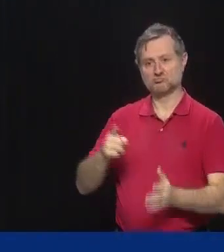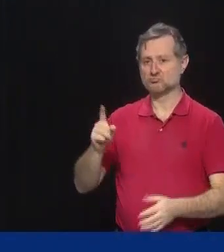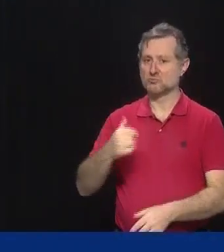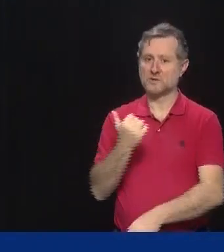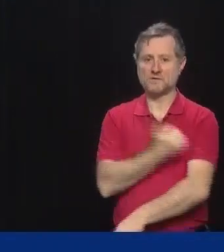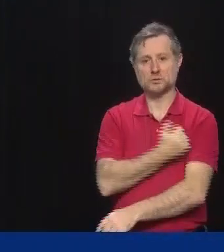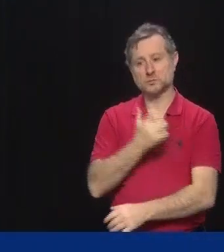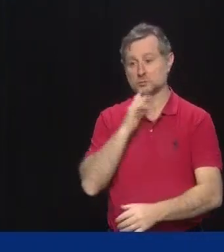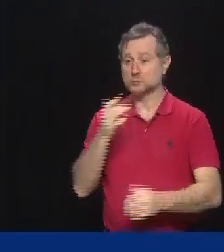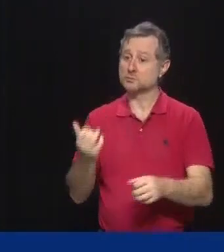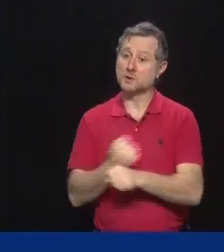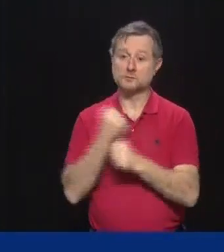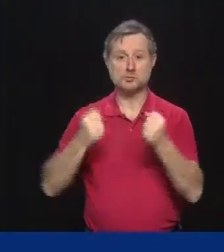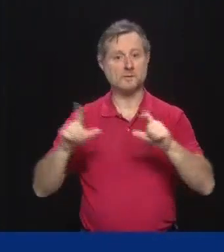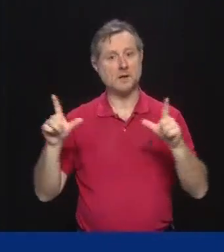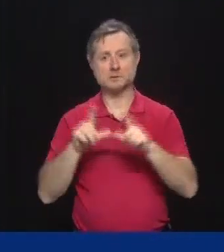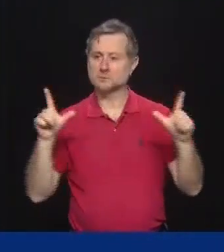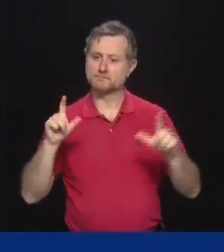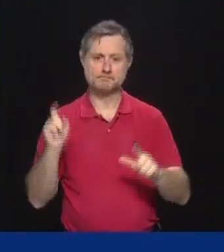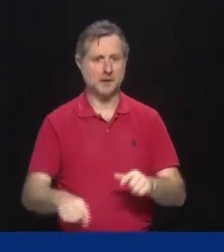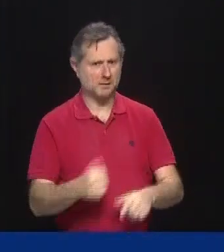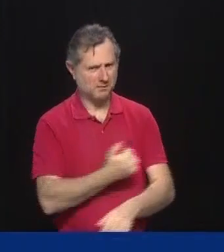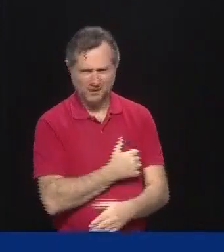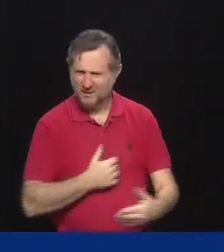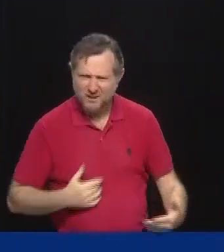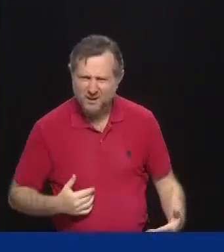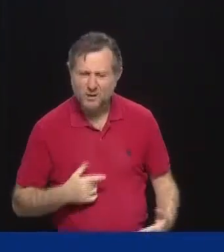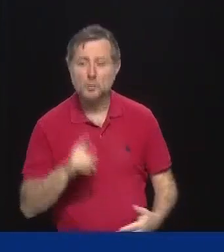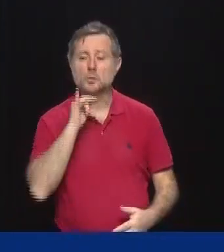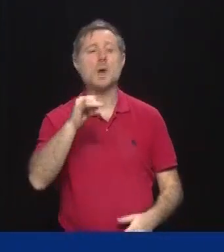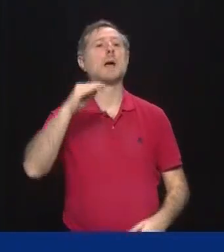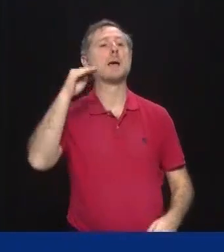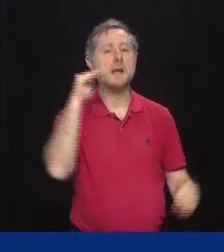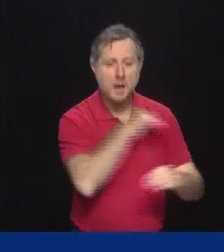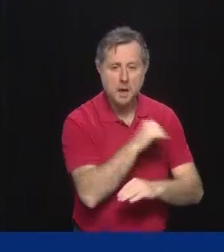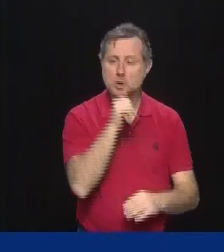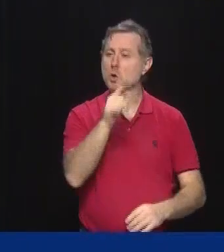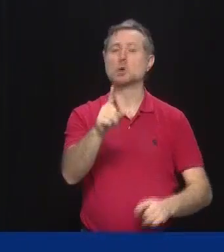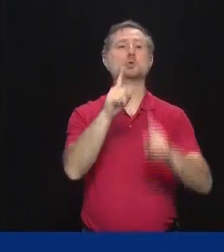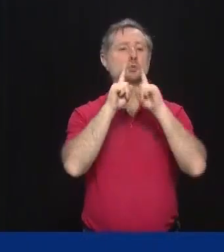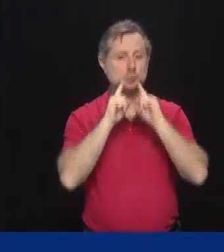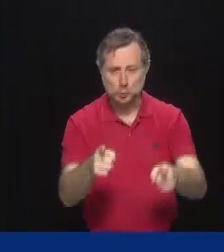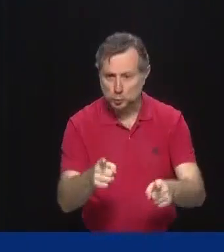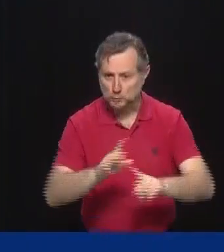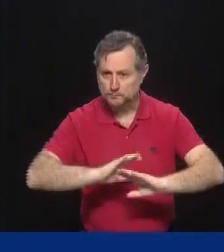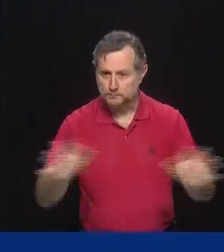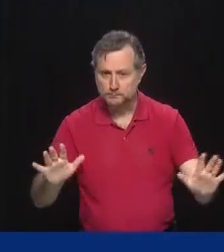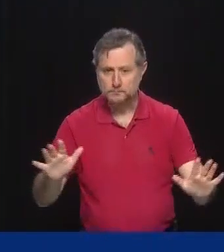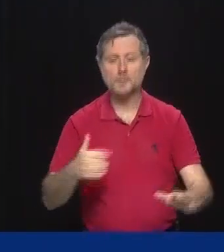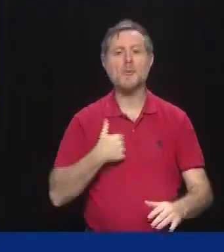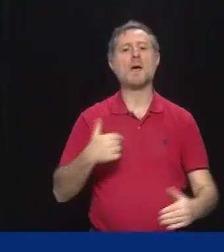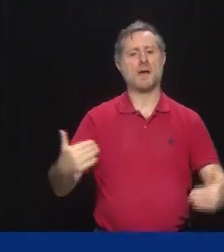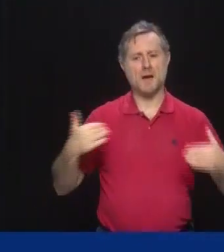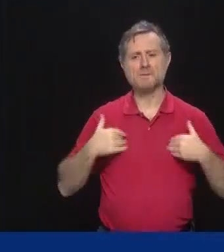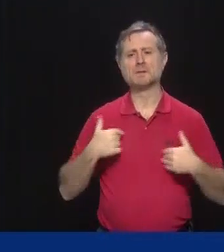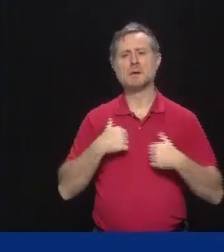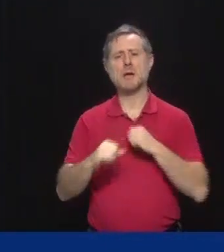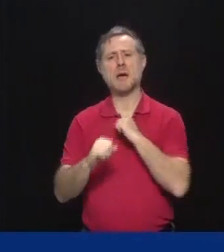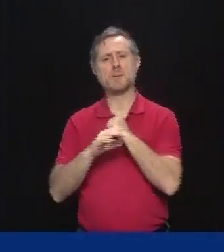AND PUT OUT MISINFORMATION ON HOW YOU NEED A VACCINATION BEFORE YOU CAN GET A DRIVER'S LICENSE.